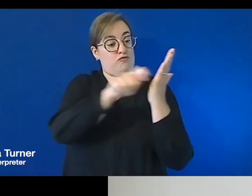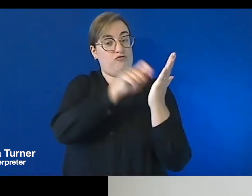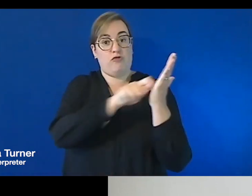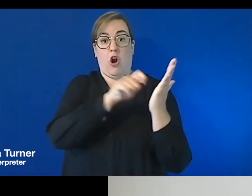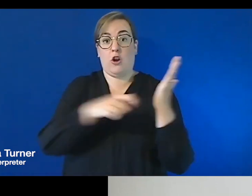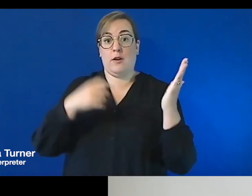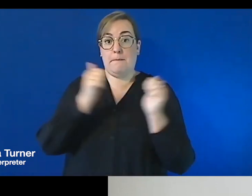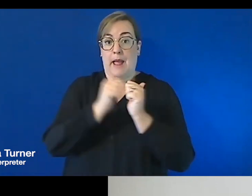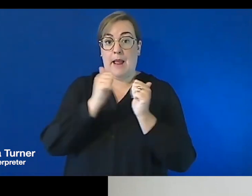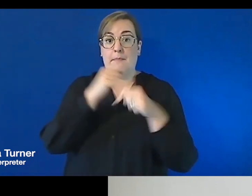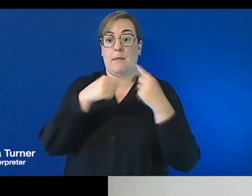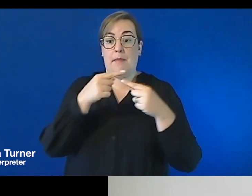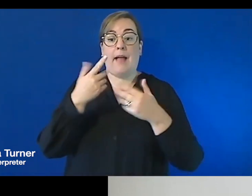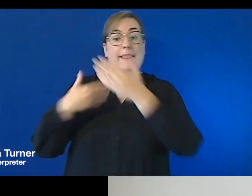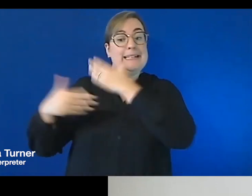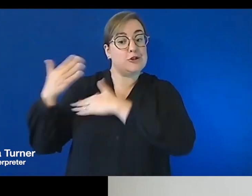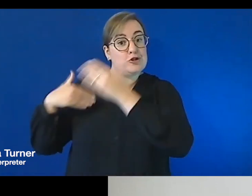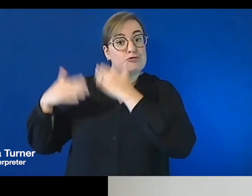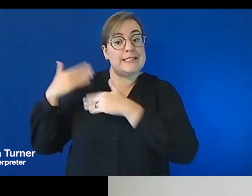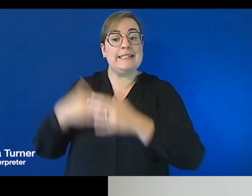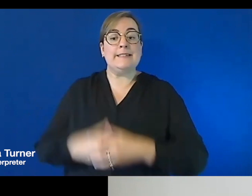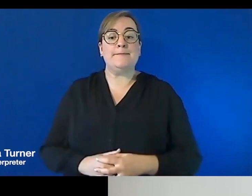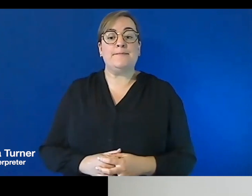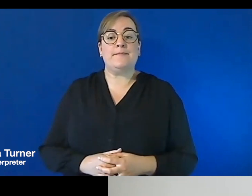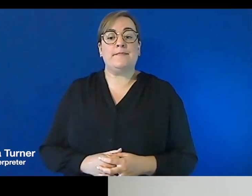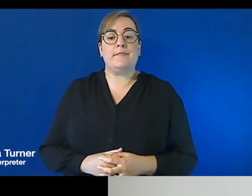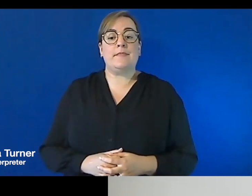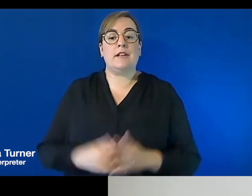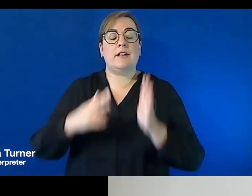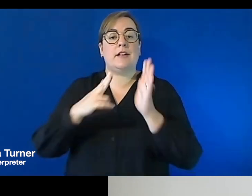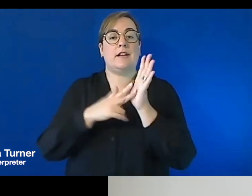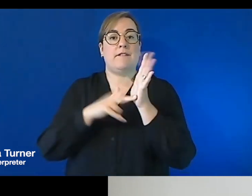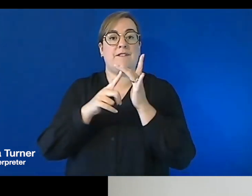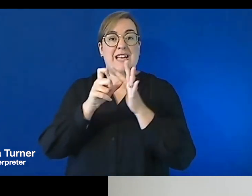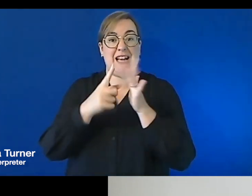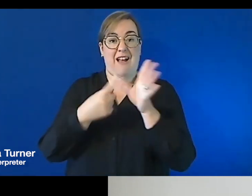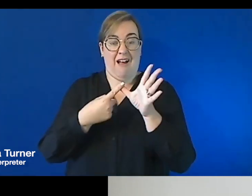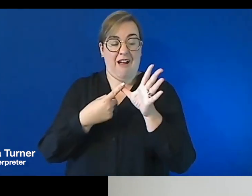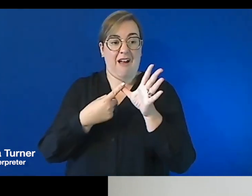which one, which currently one of the the most active companies in terms of VR technology